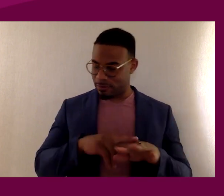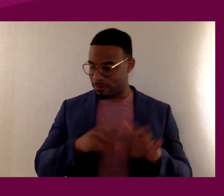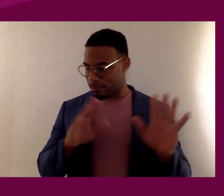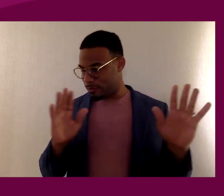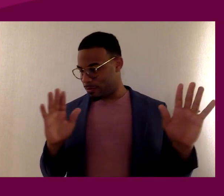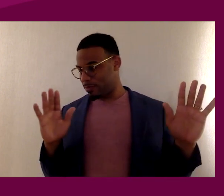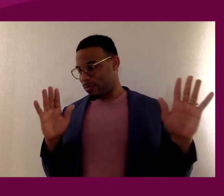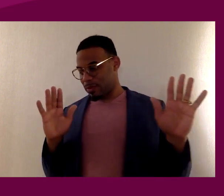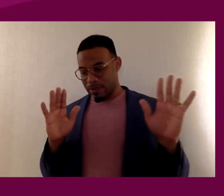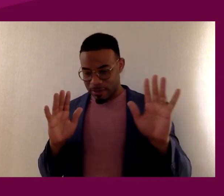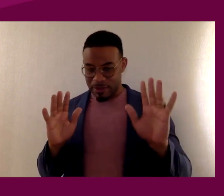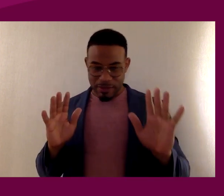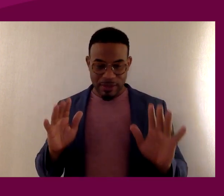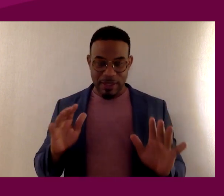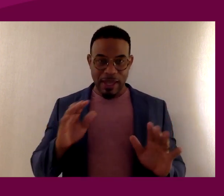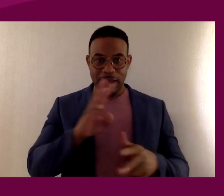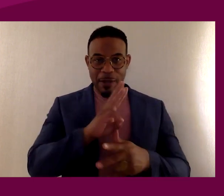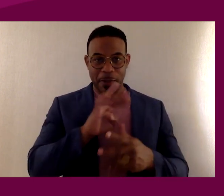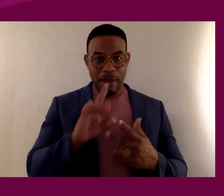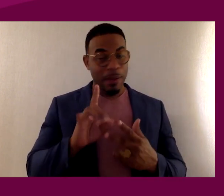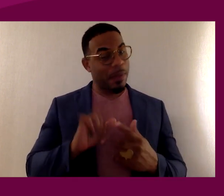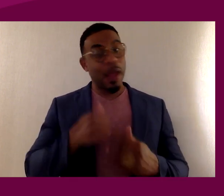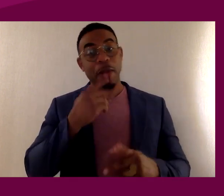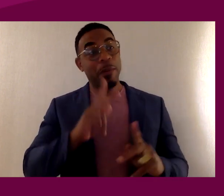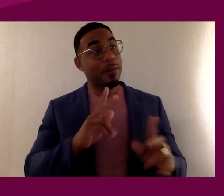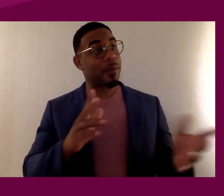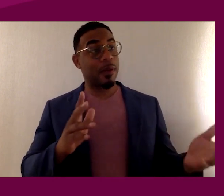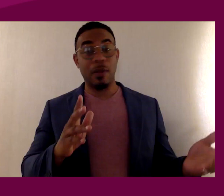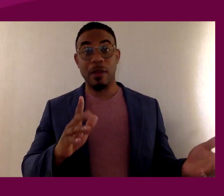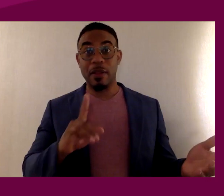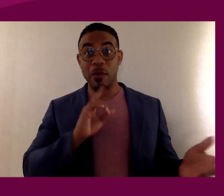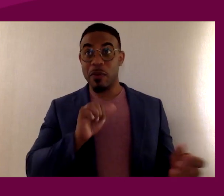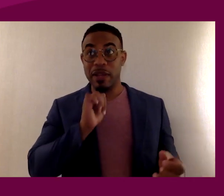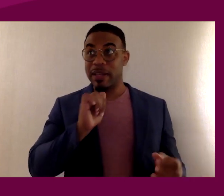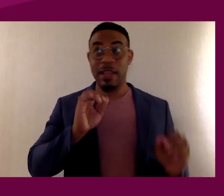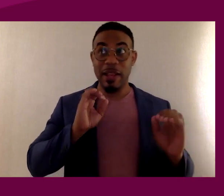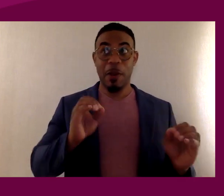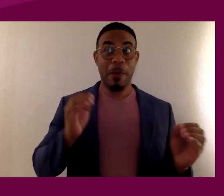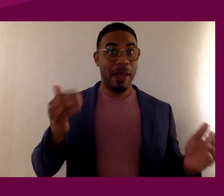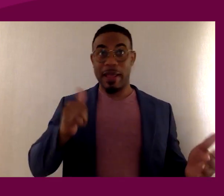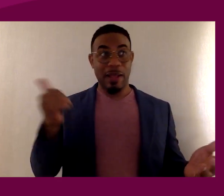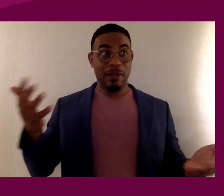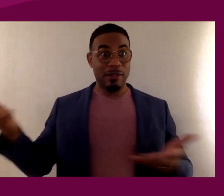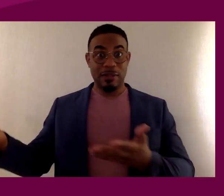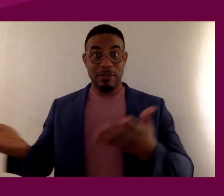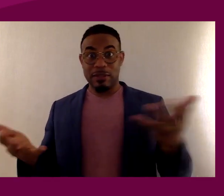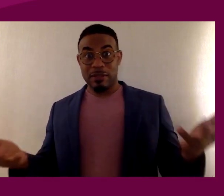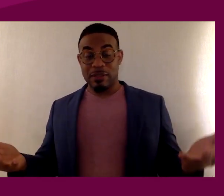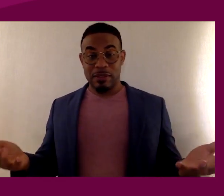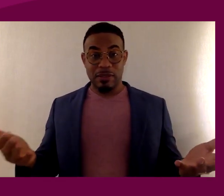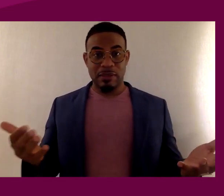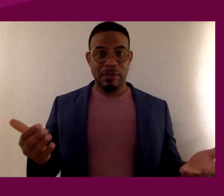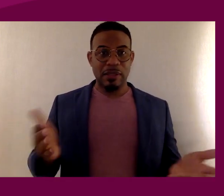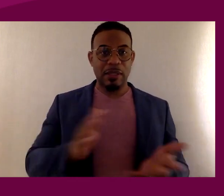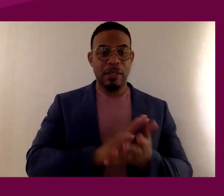down real well at the World Institute. But I told people there really wasn't anybody else.